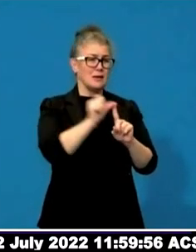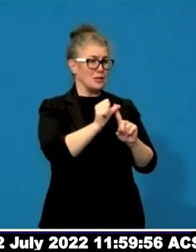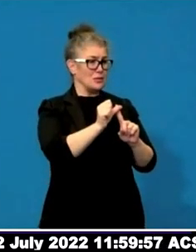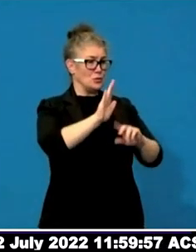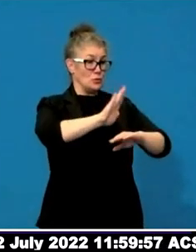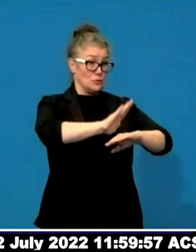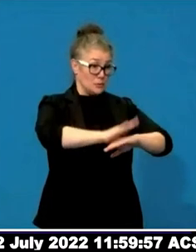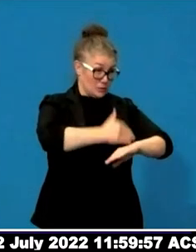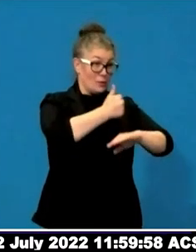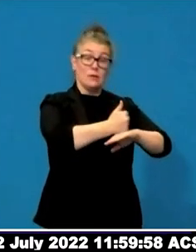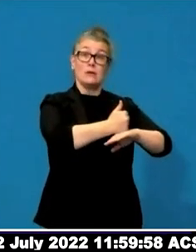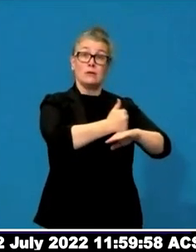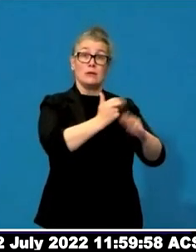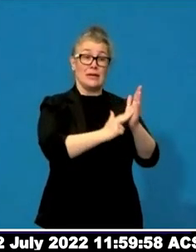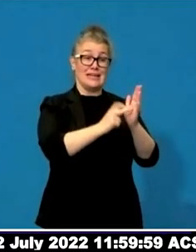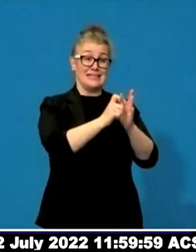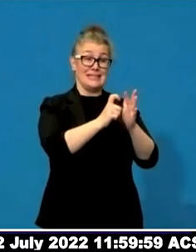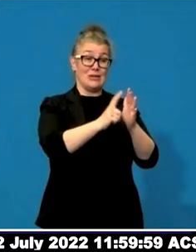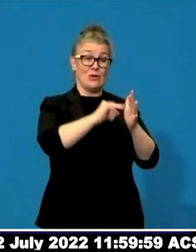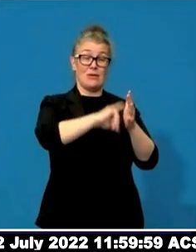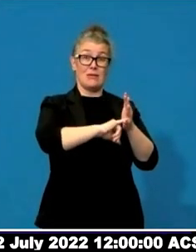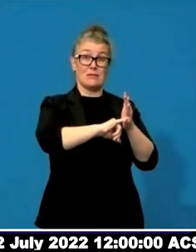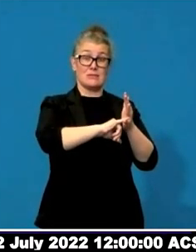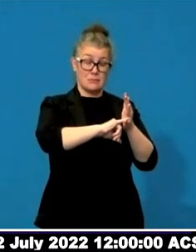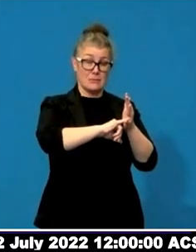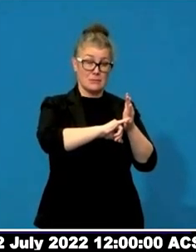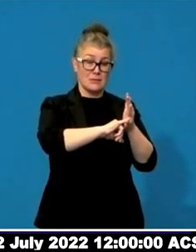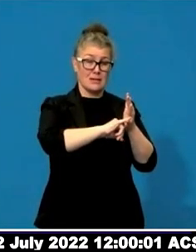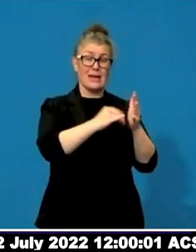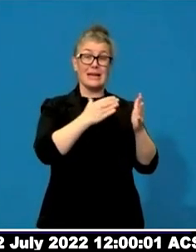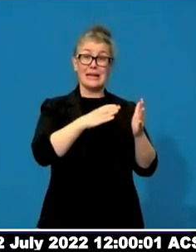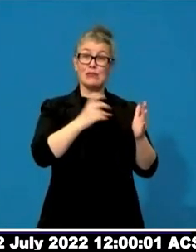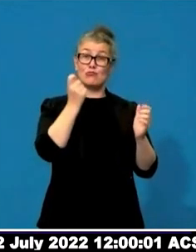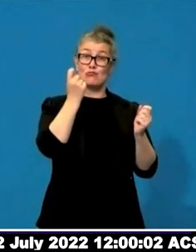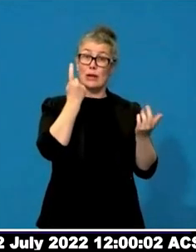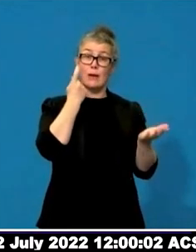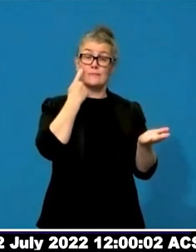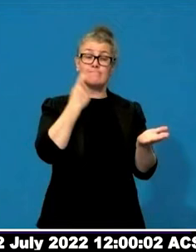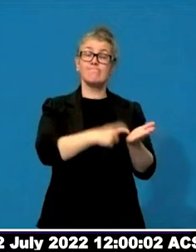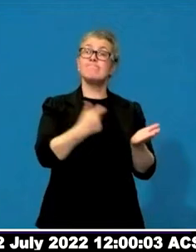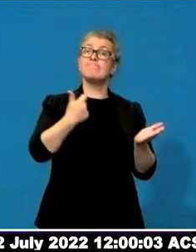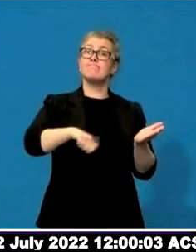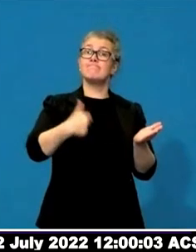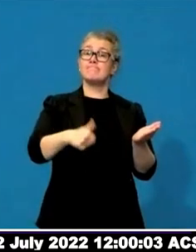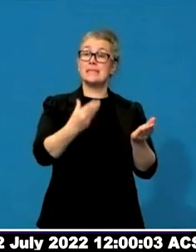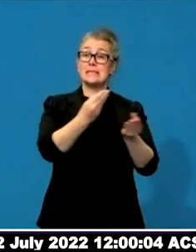there needs to be an acknowledgment that, for some people and for some situations,